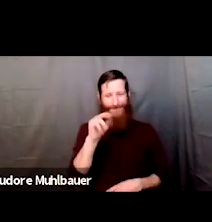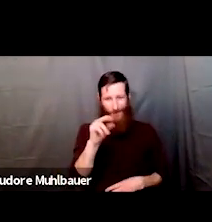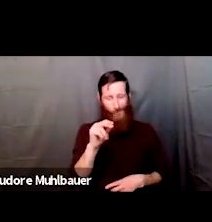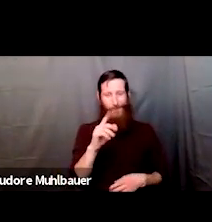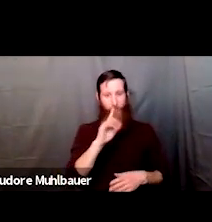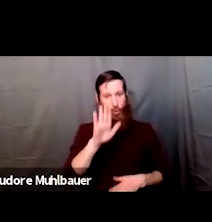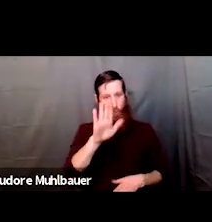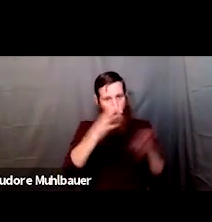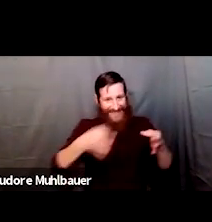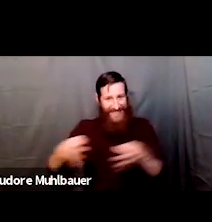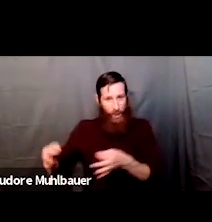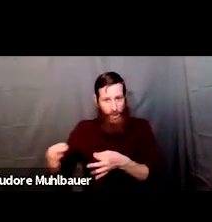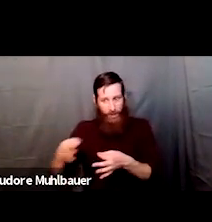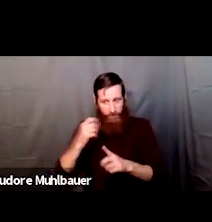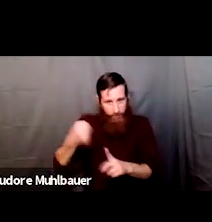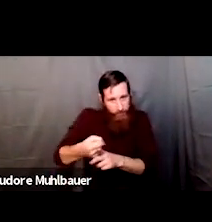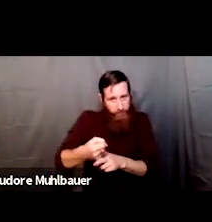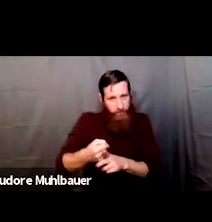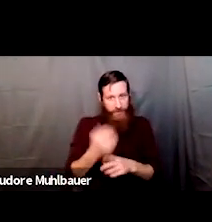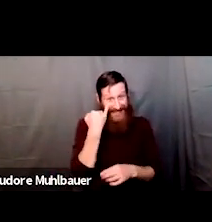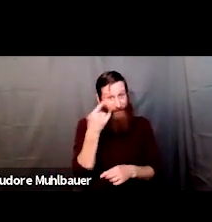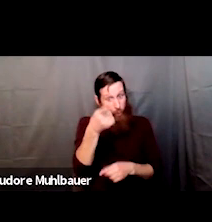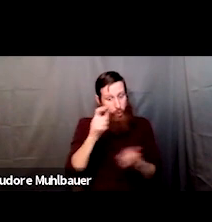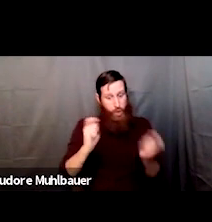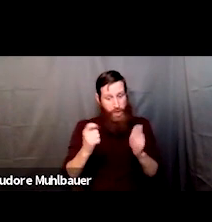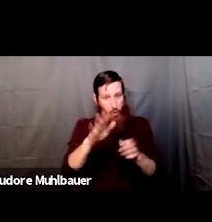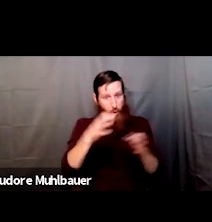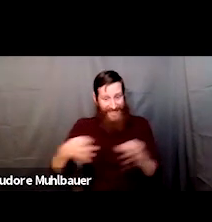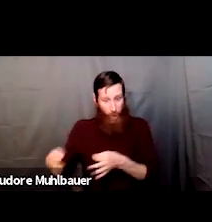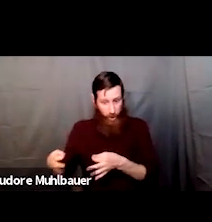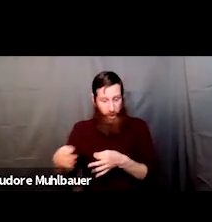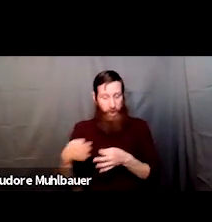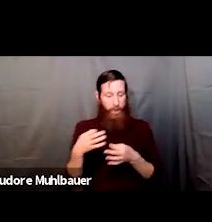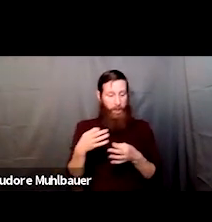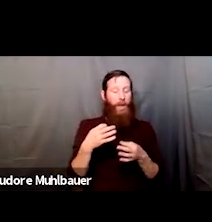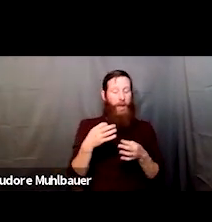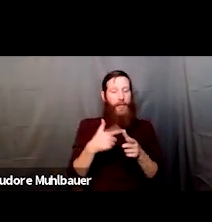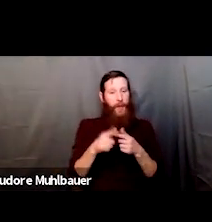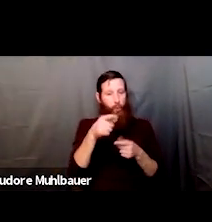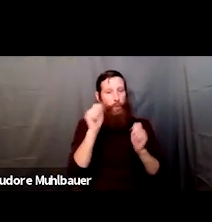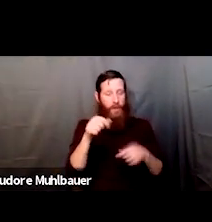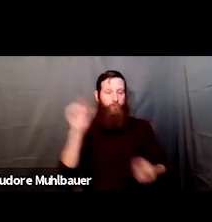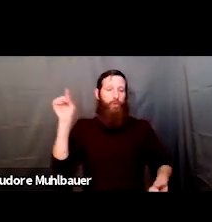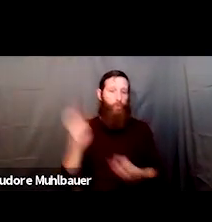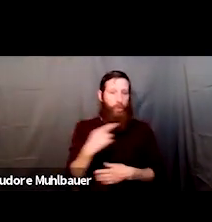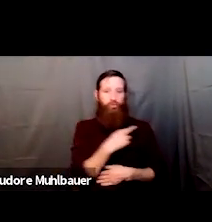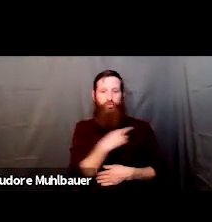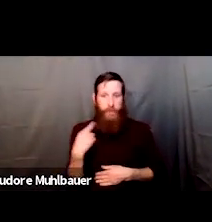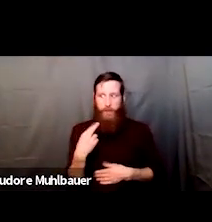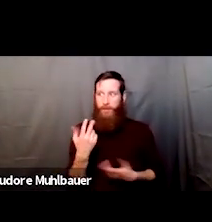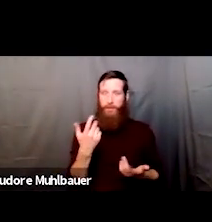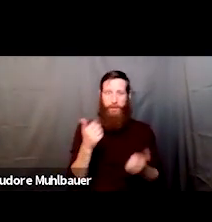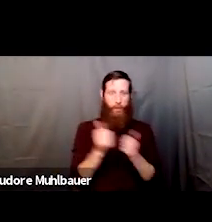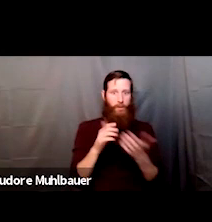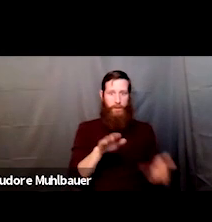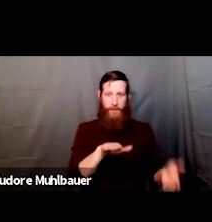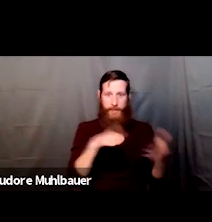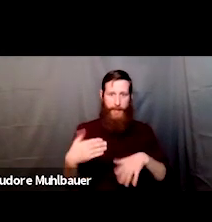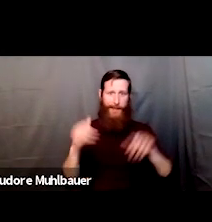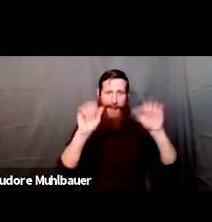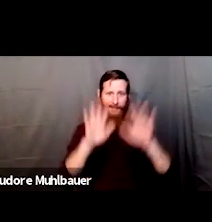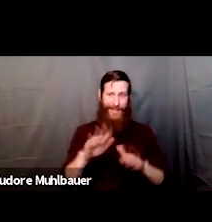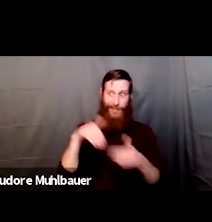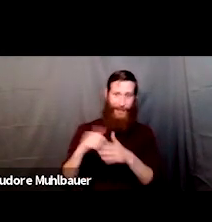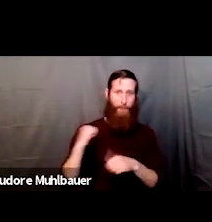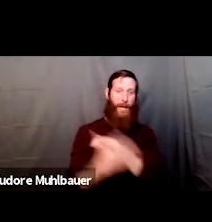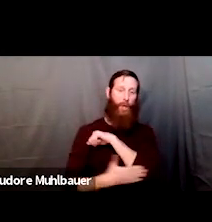We can change whether or not we are impacted by avalanches, we can reduce the likelihood that we experience a fatal avalanche in the backcountry.